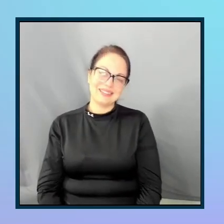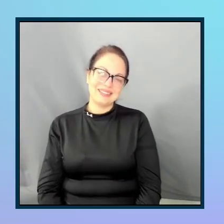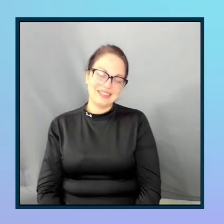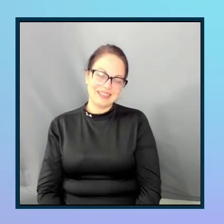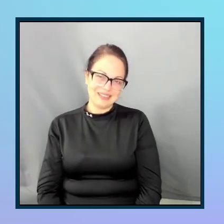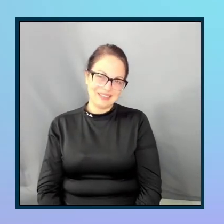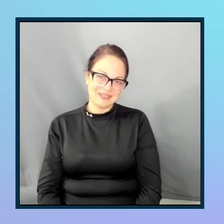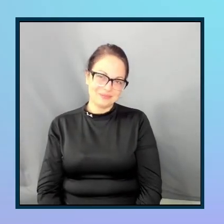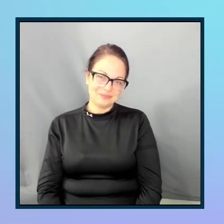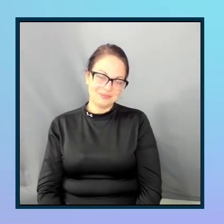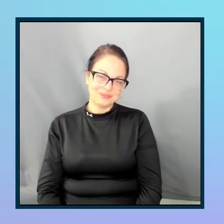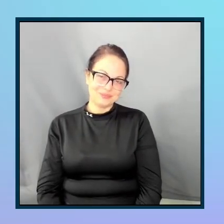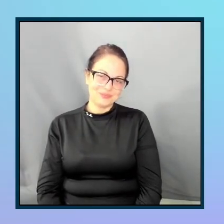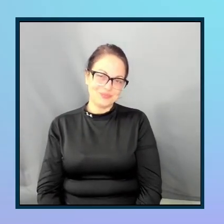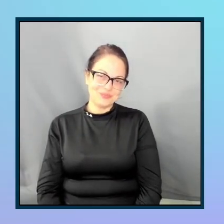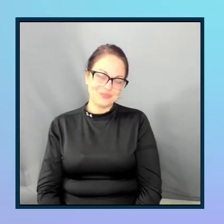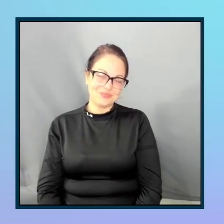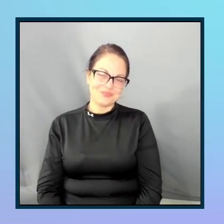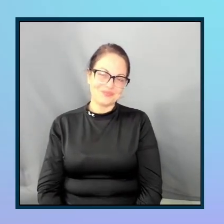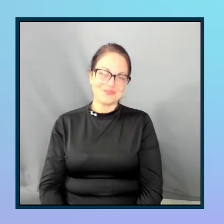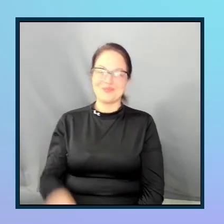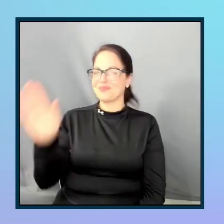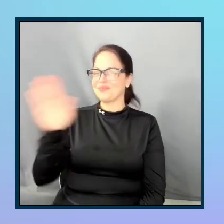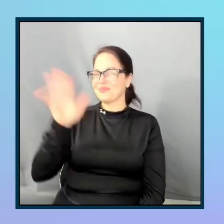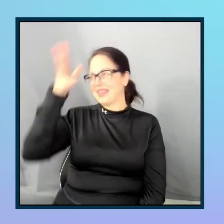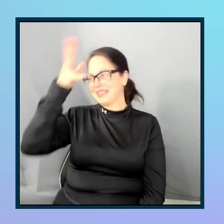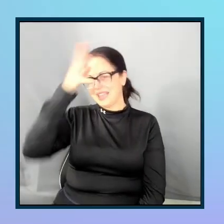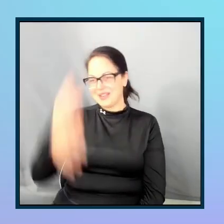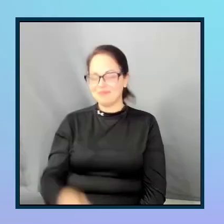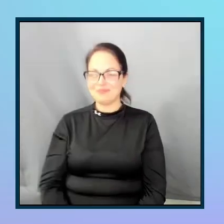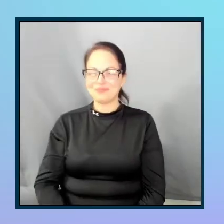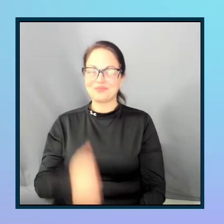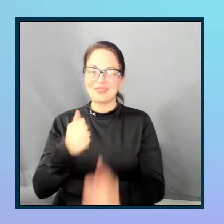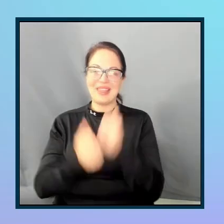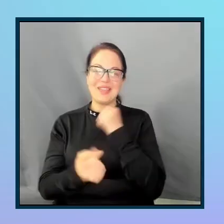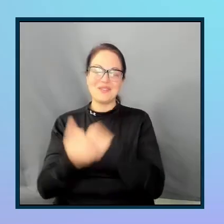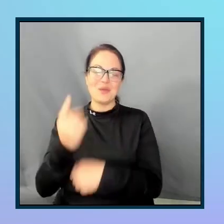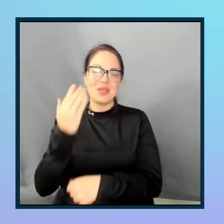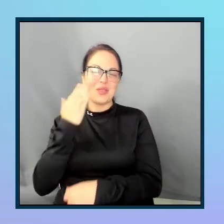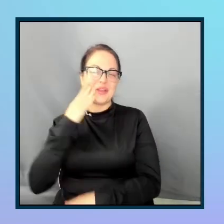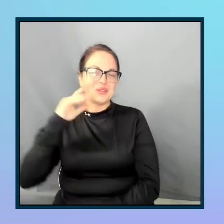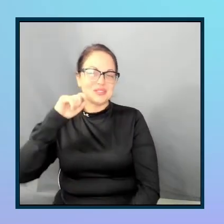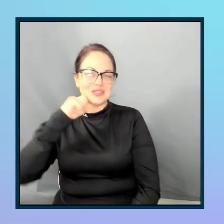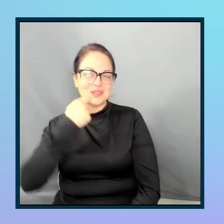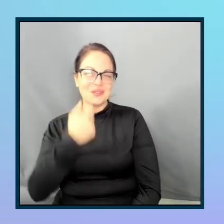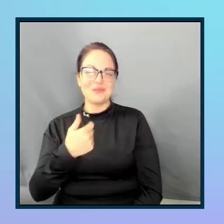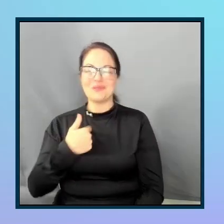That's super cool. Hey dad. Everybody thought it was super cool too. So I wanted to make sure you got that.